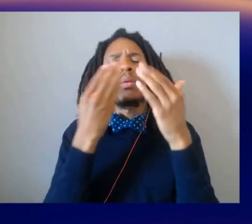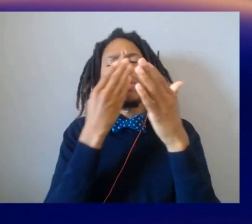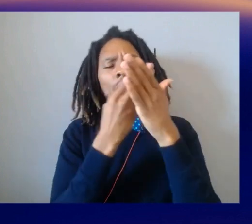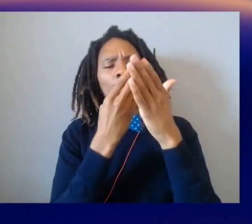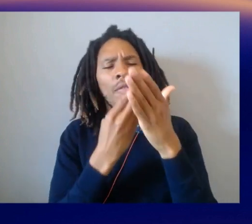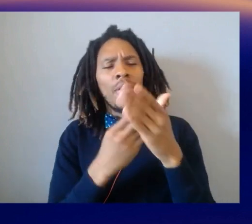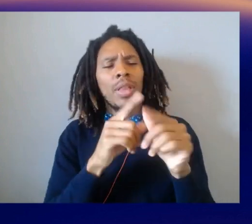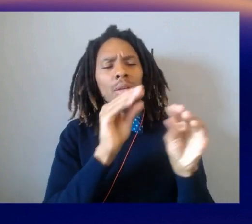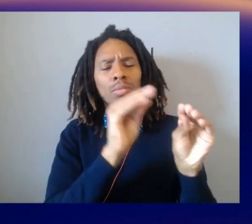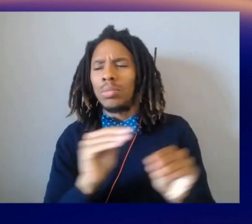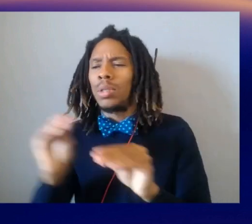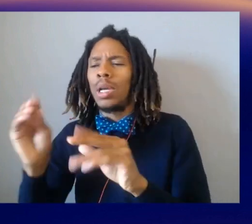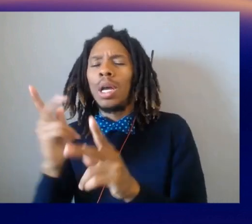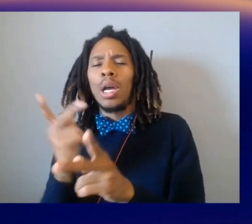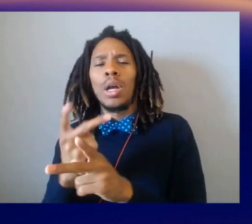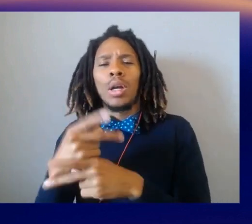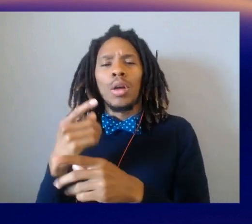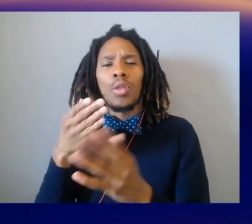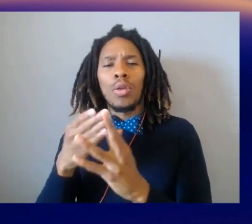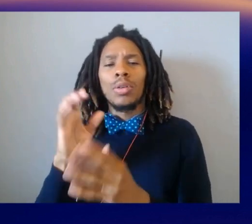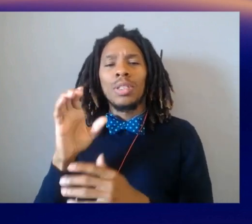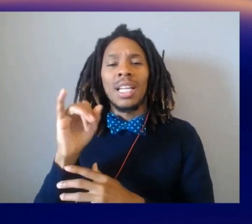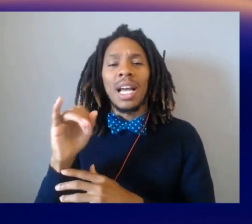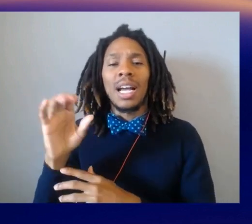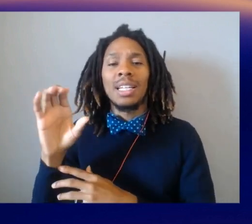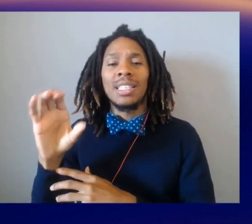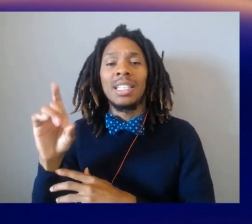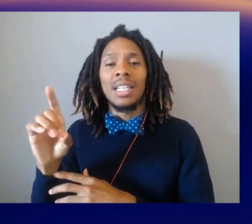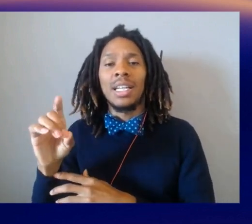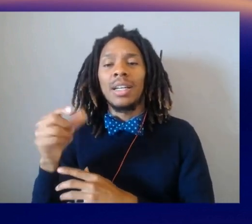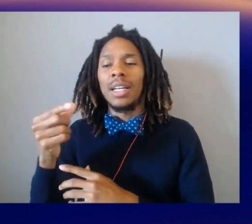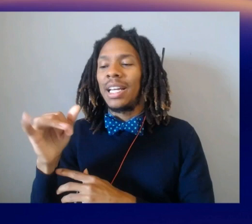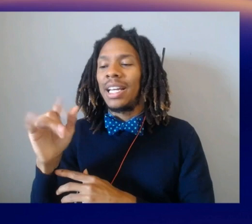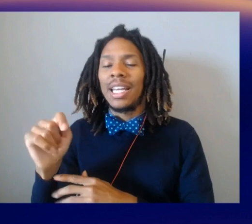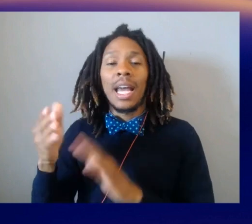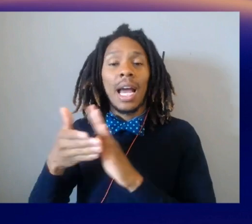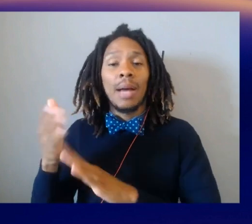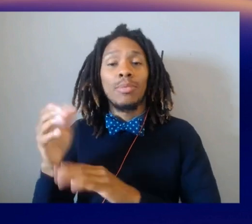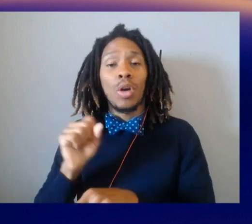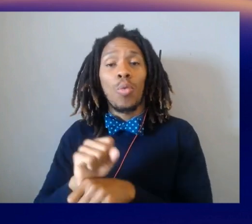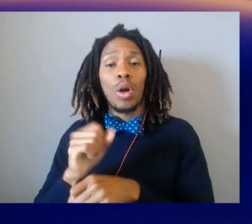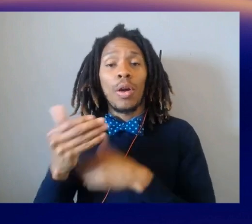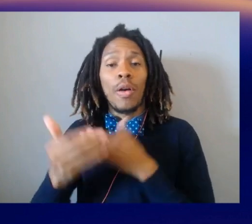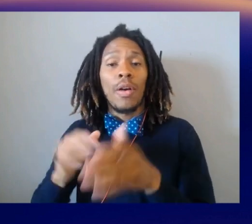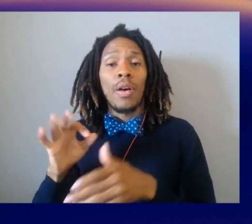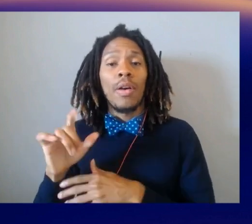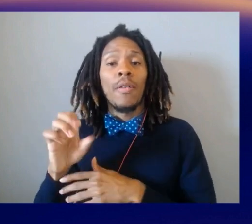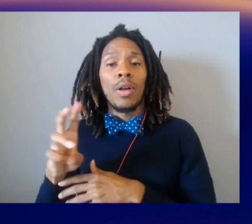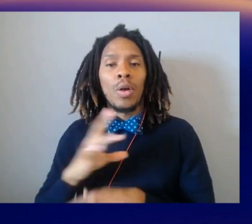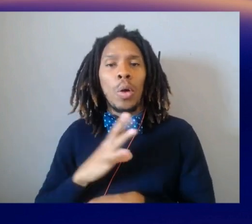into production through a C I C D or get ops workflow. And it's, it's really handy, right? So I can make these modifications